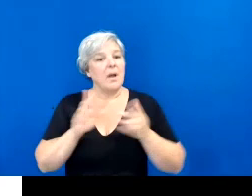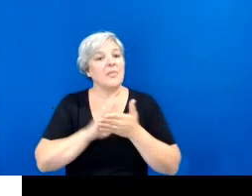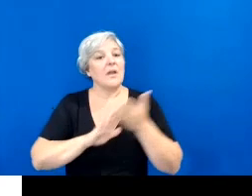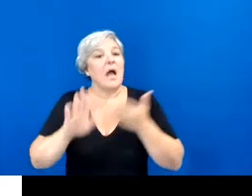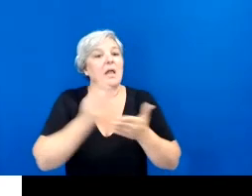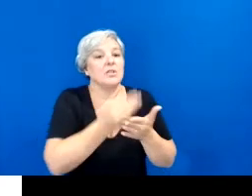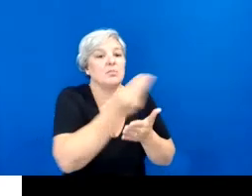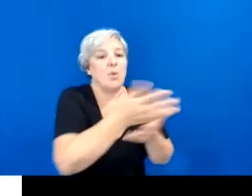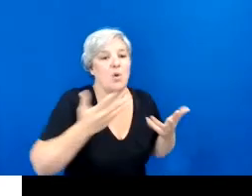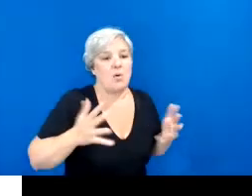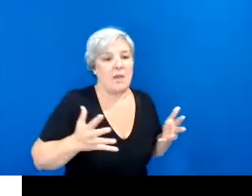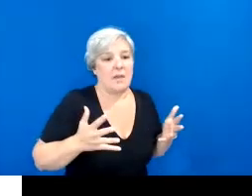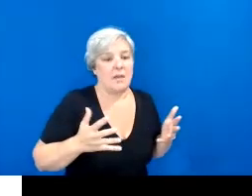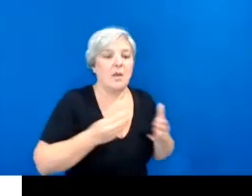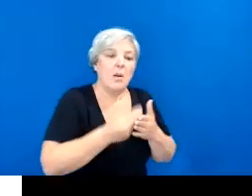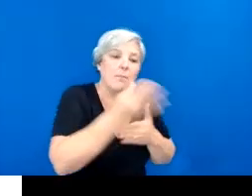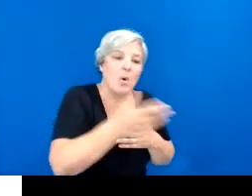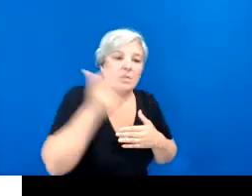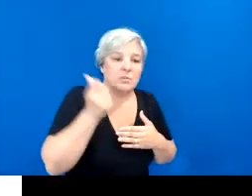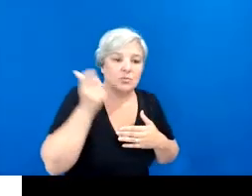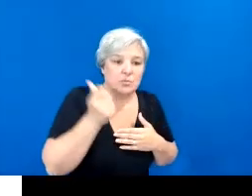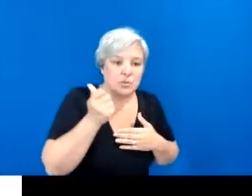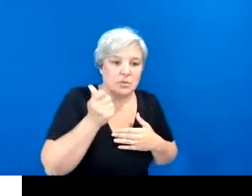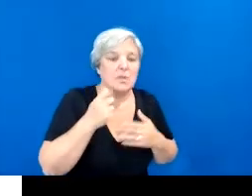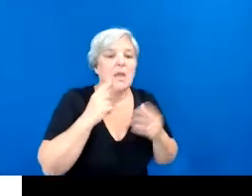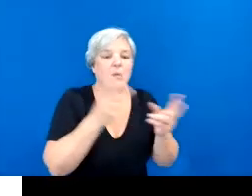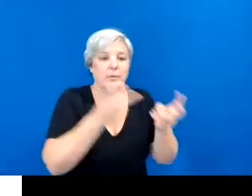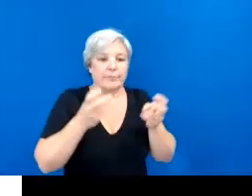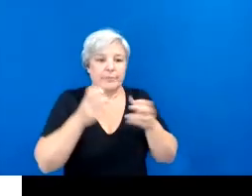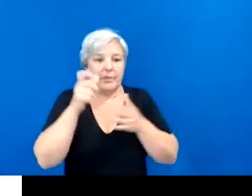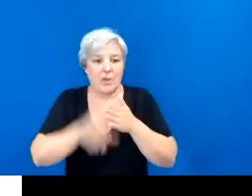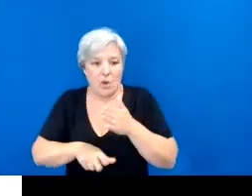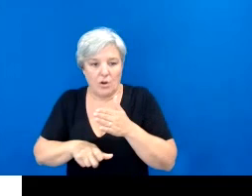a subscription to We can pull the article, eBook chapter